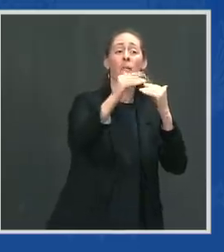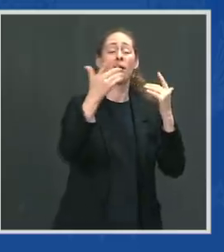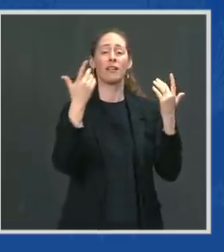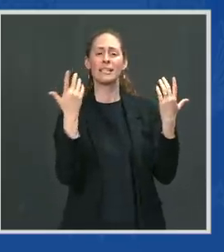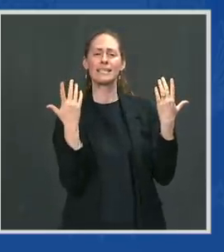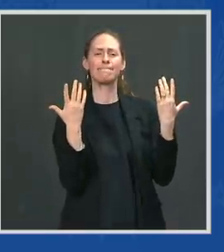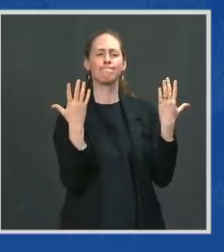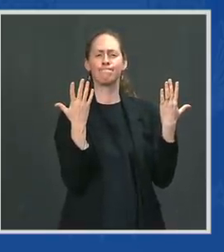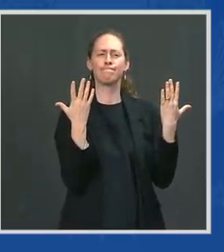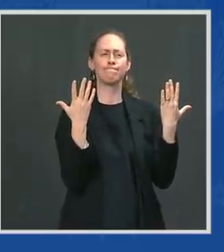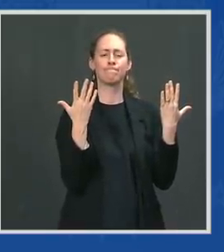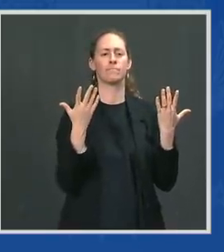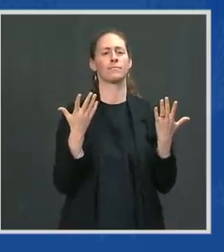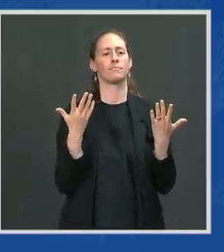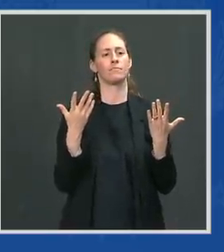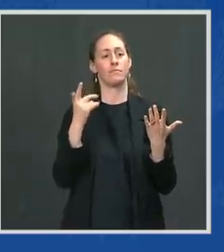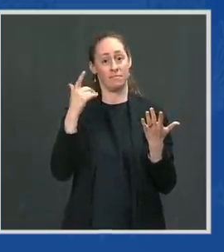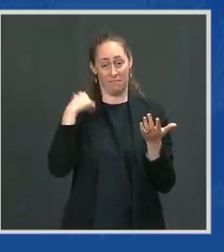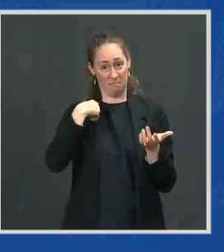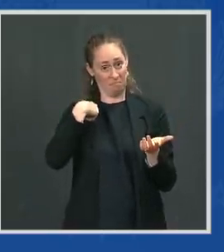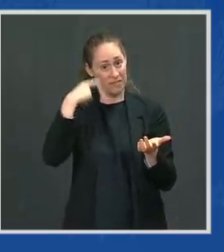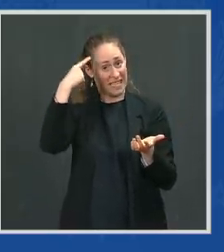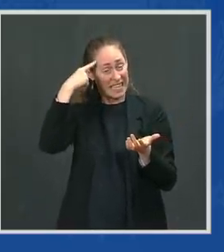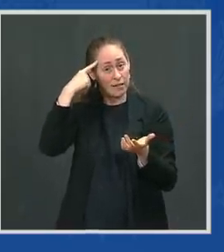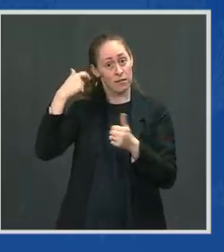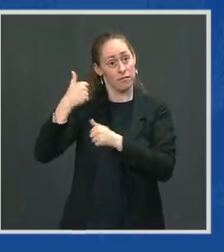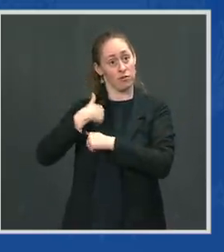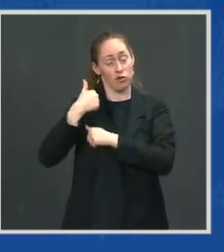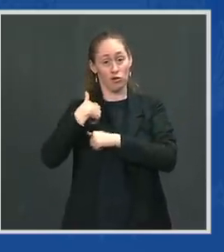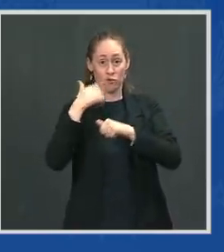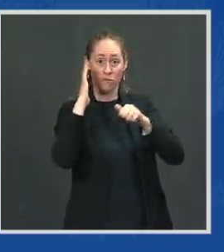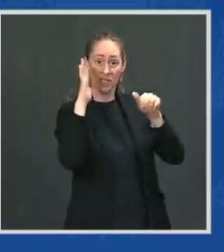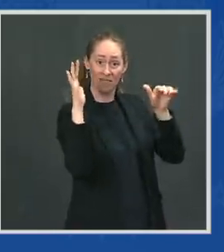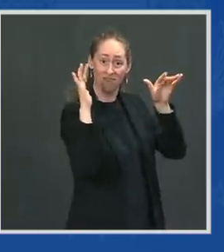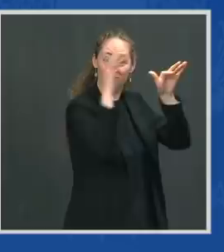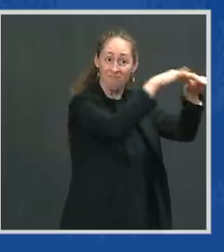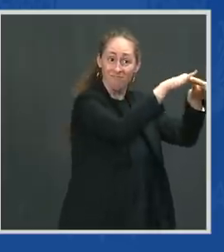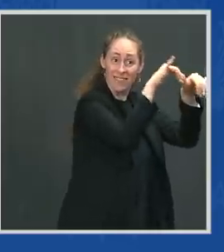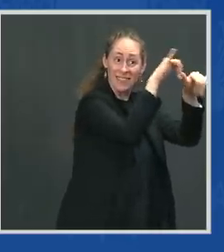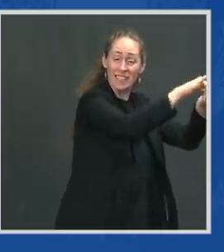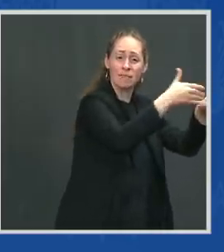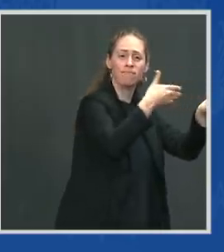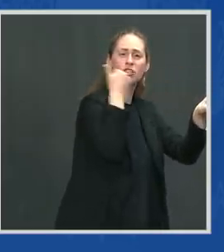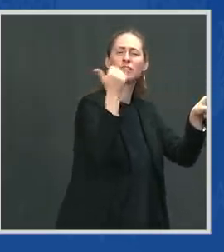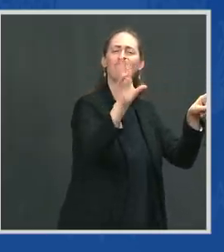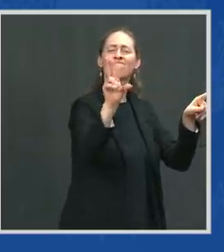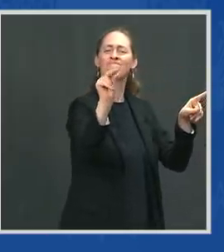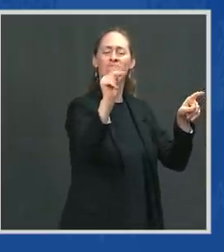should be focused on the reason we went in the first place: to ensure Afghanistan would not be used as a base